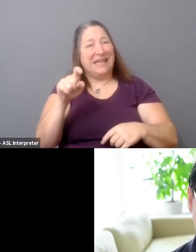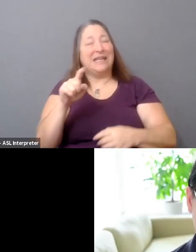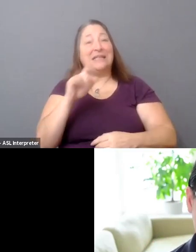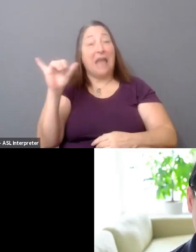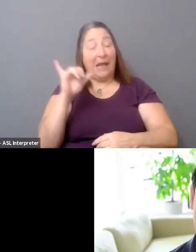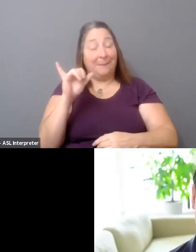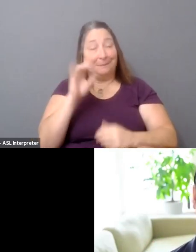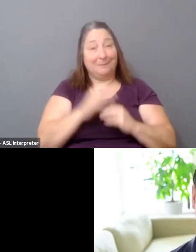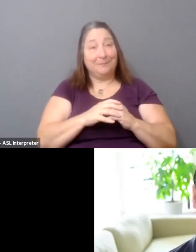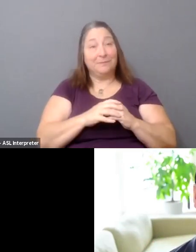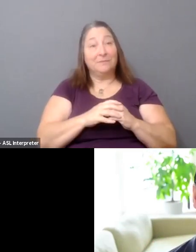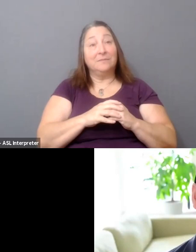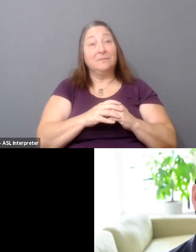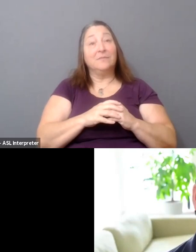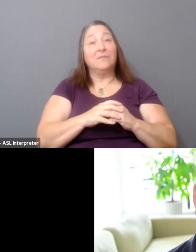that if a creator creates a Patreon,